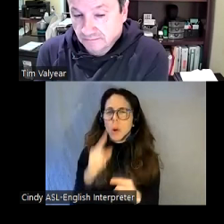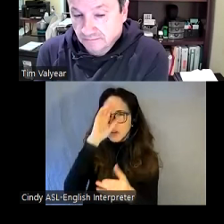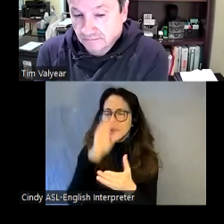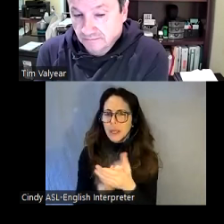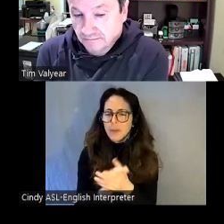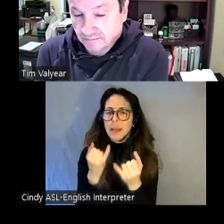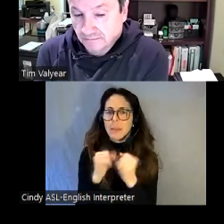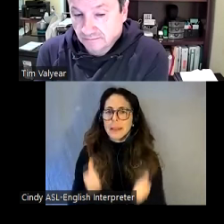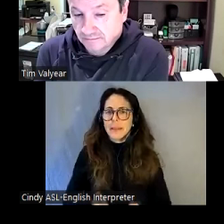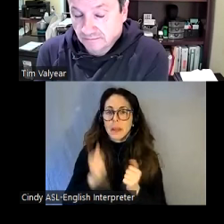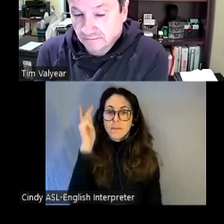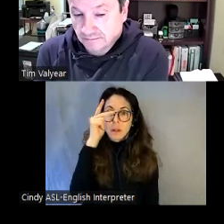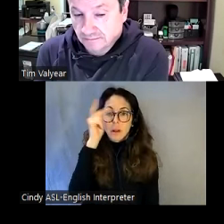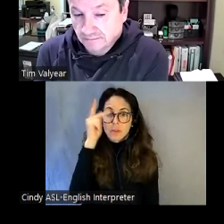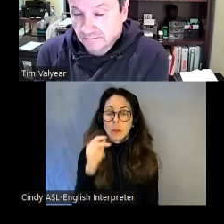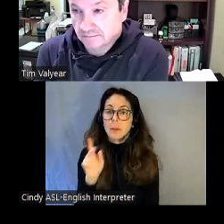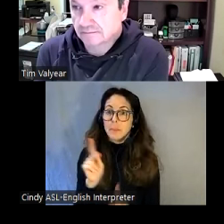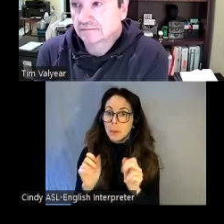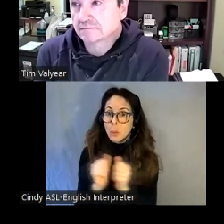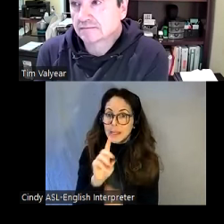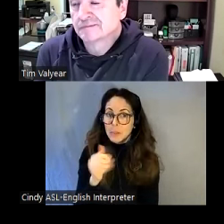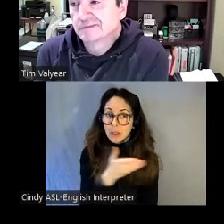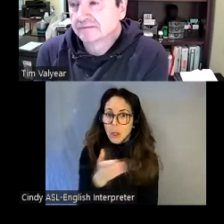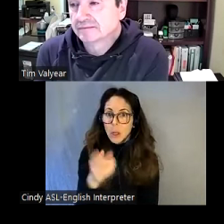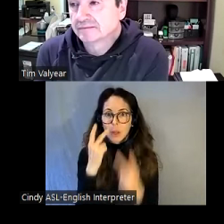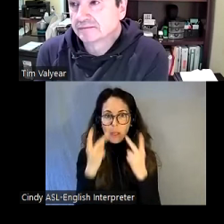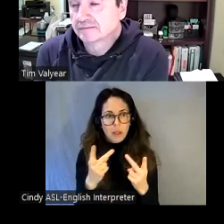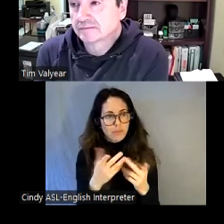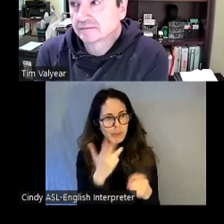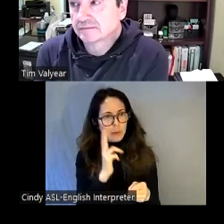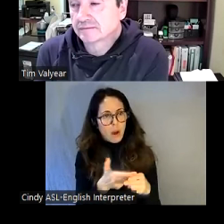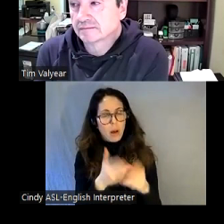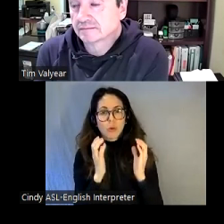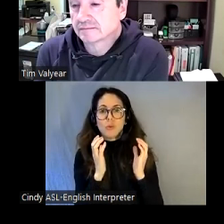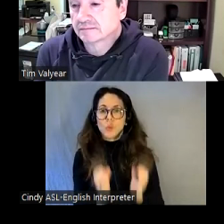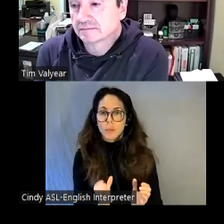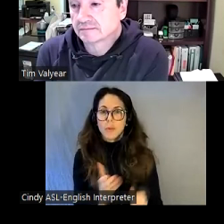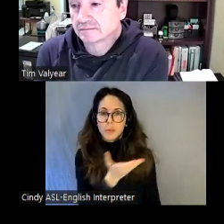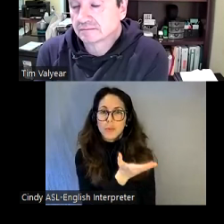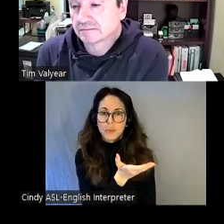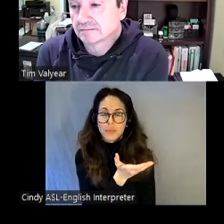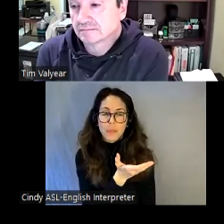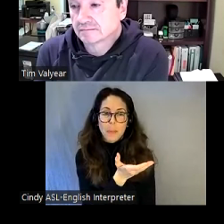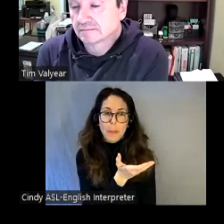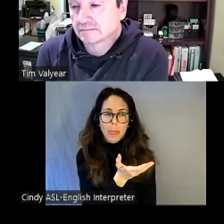center, and the direct funding program. We believe in the independent living philosophy where people with